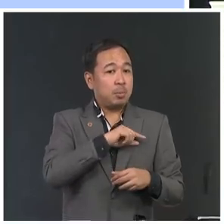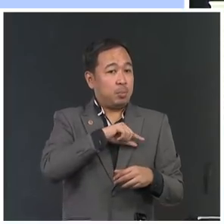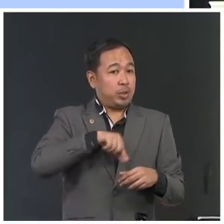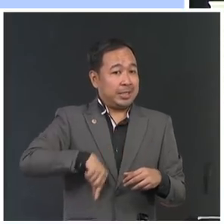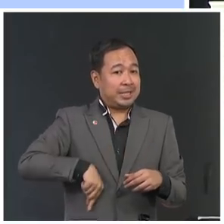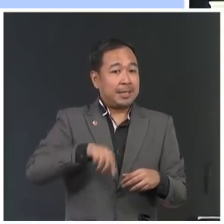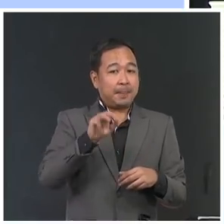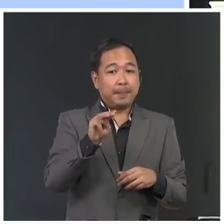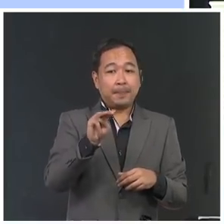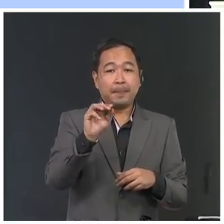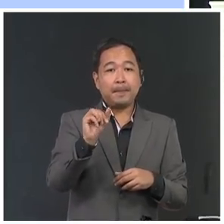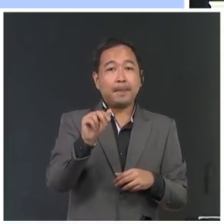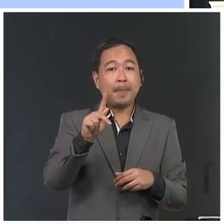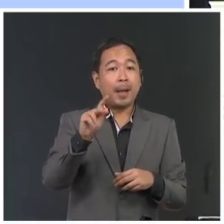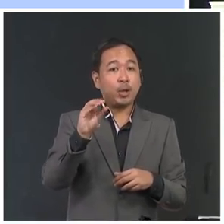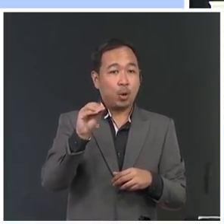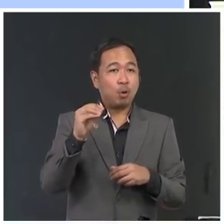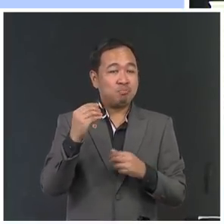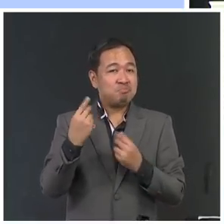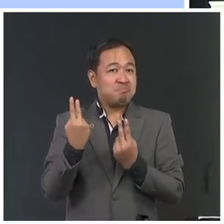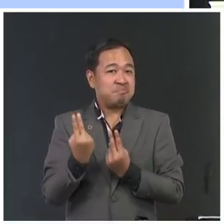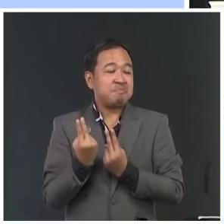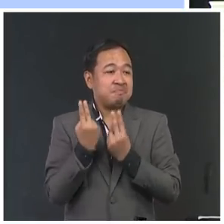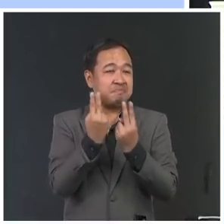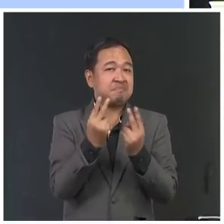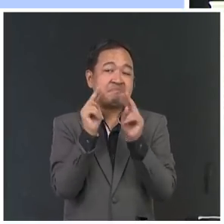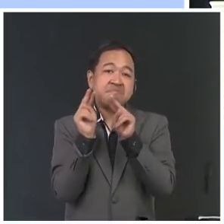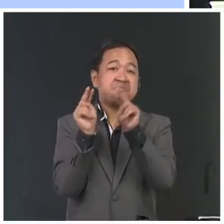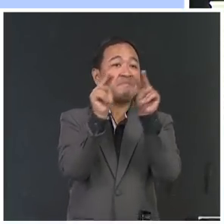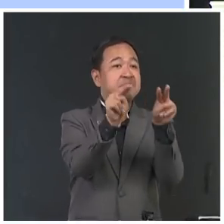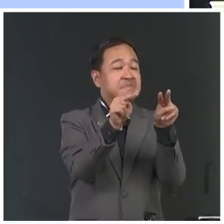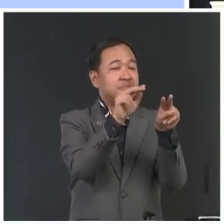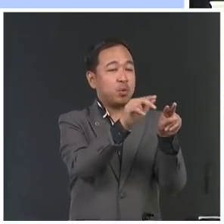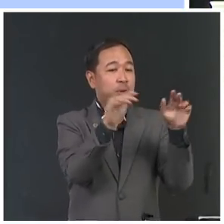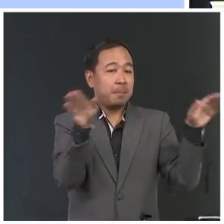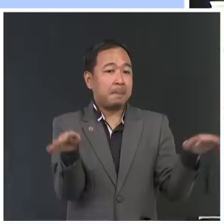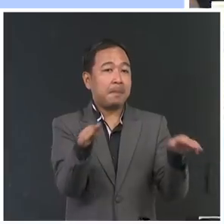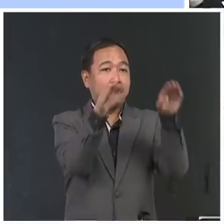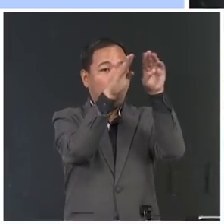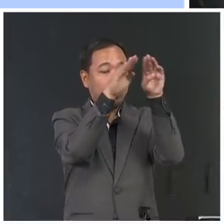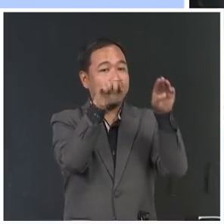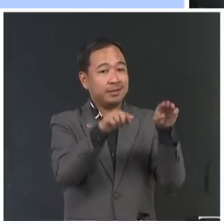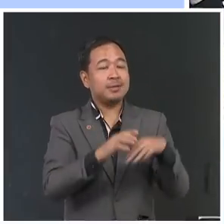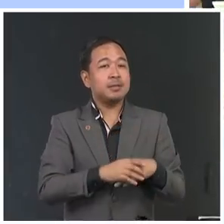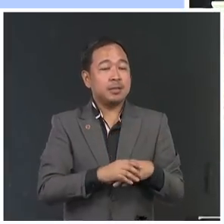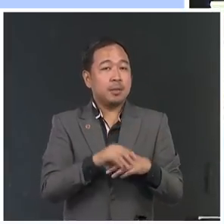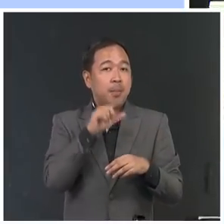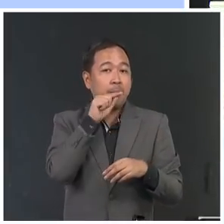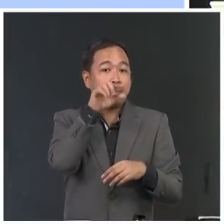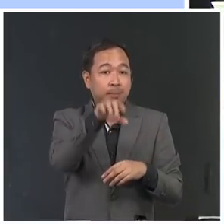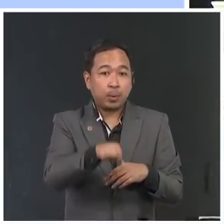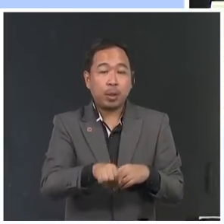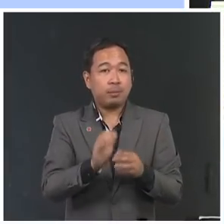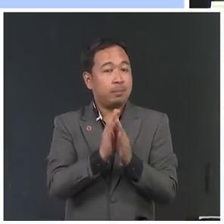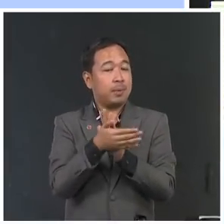So I would like to see in Tottori. This is called Dysonman mountain and